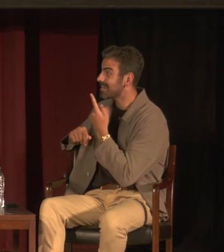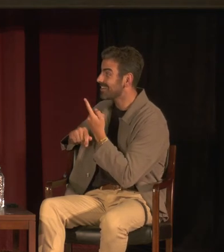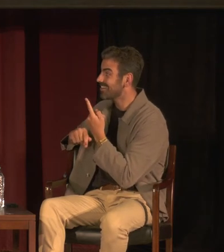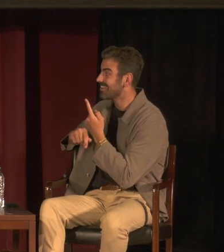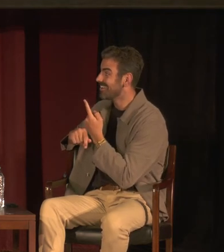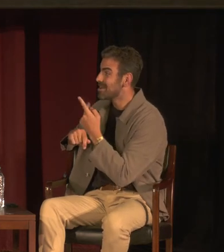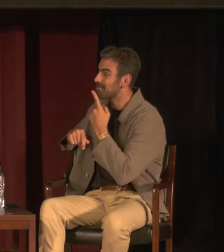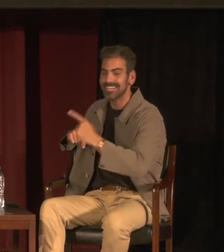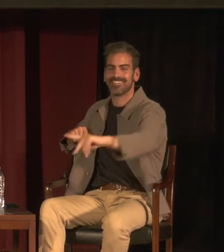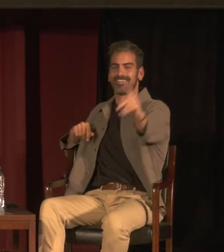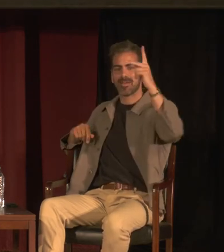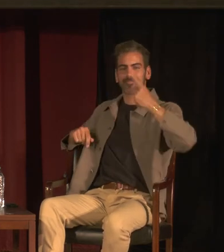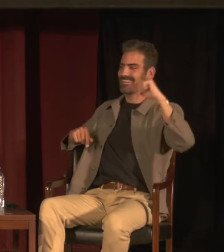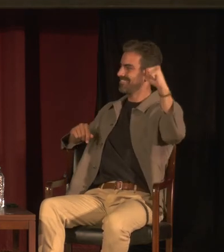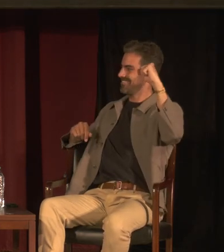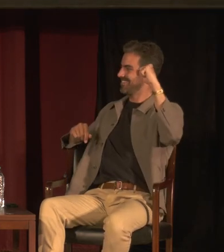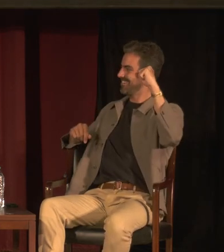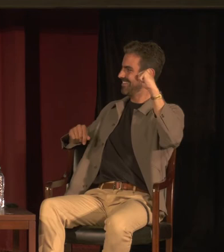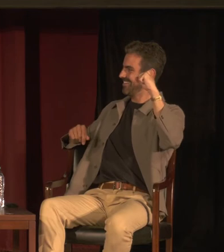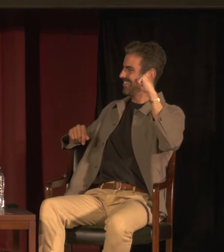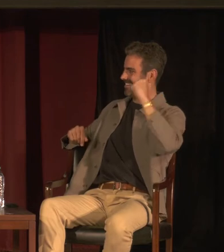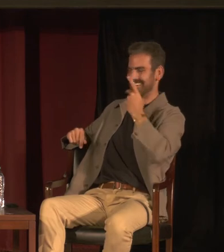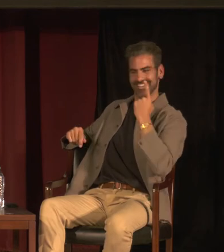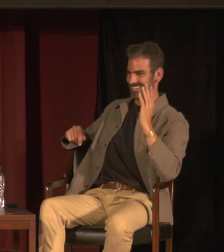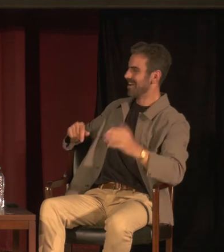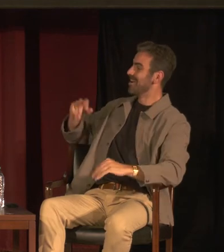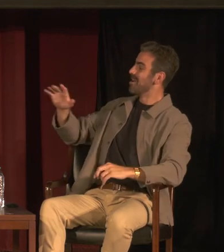You were obsessed with the Pink Power Ranger. the pink! Yeah.